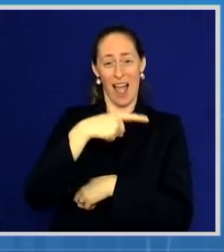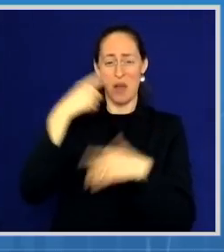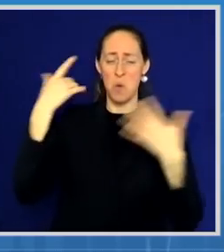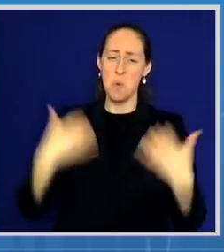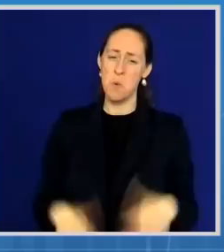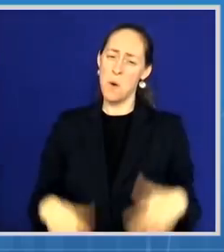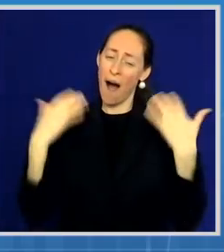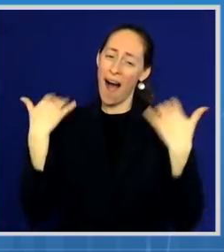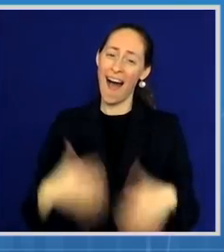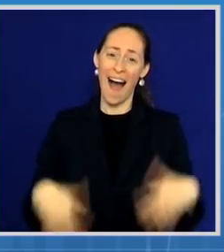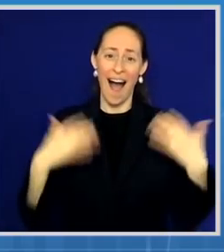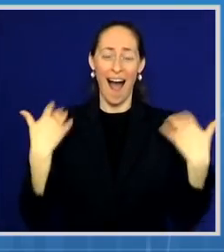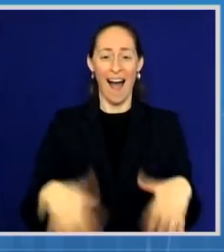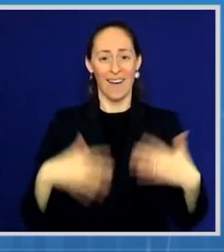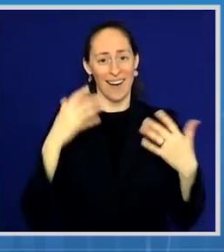no one expected us to reach this quickly.